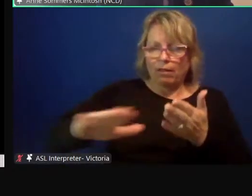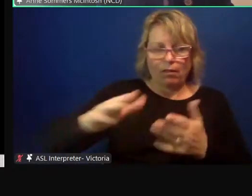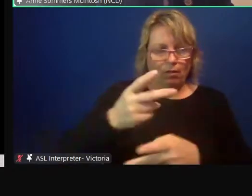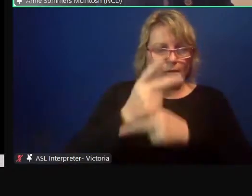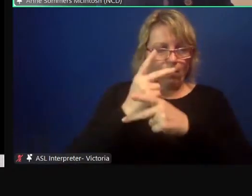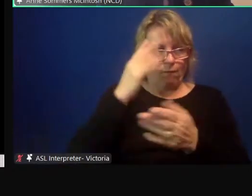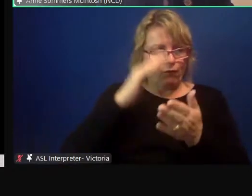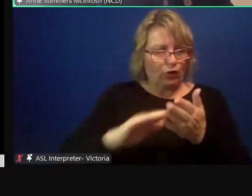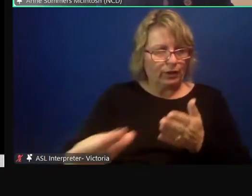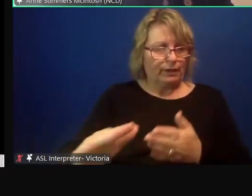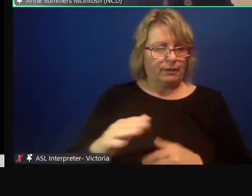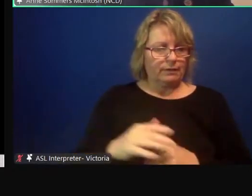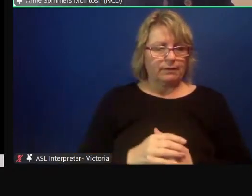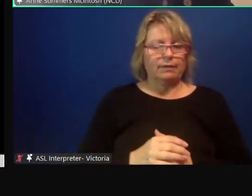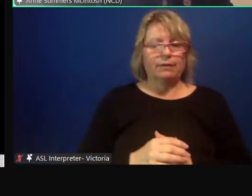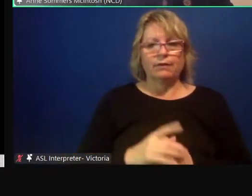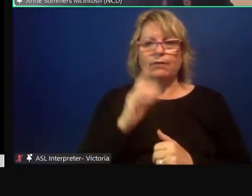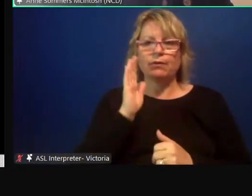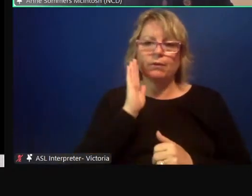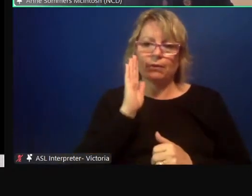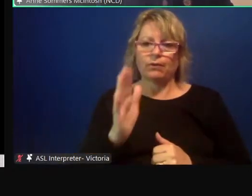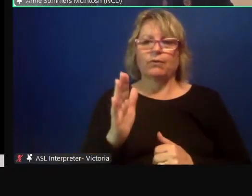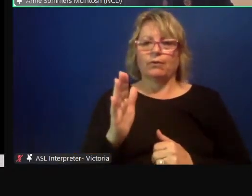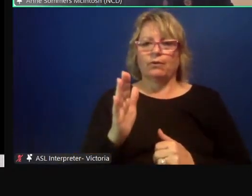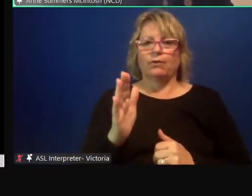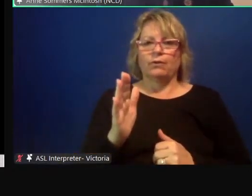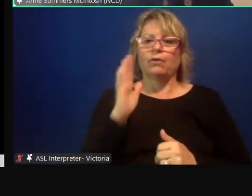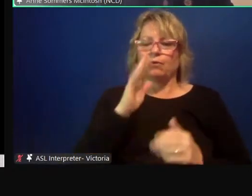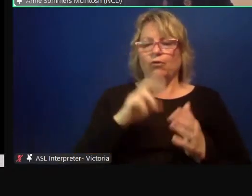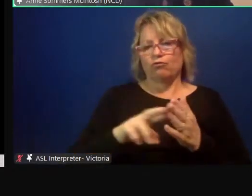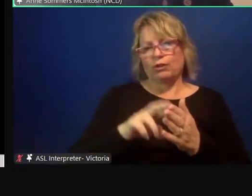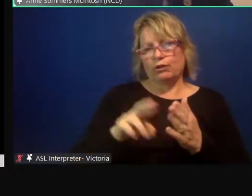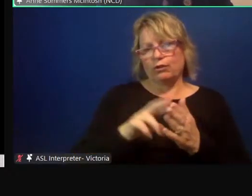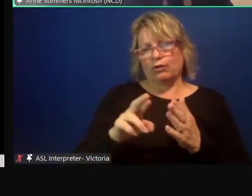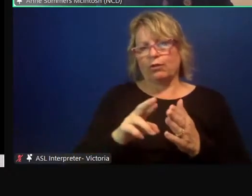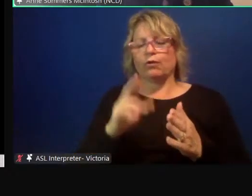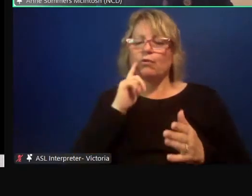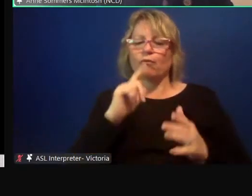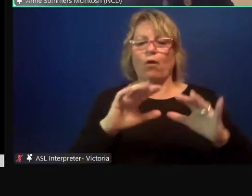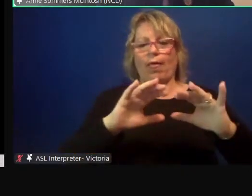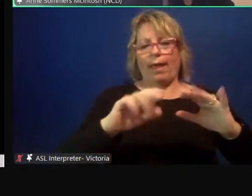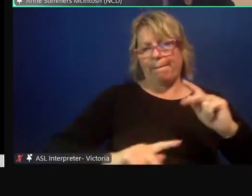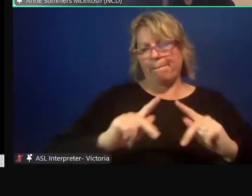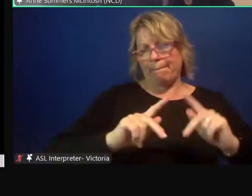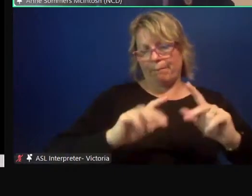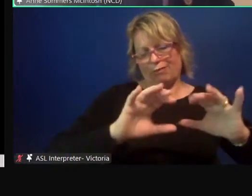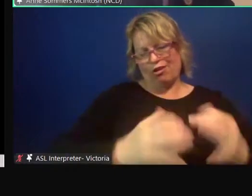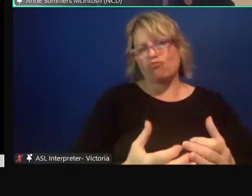NIH contracts with those who pursue research into that population's health disparities.